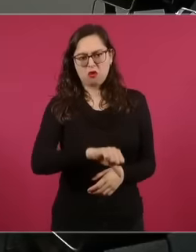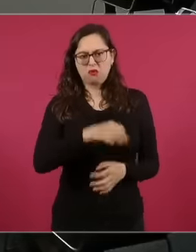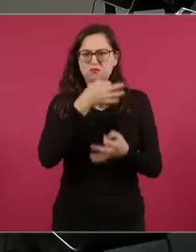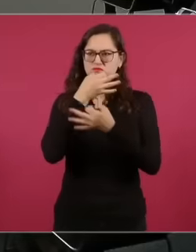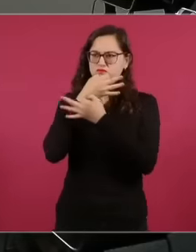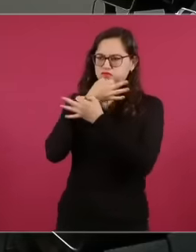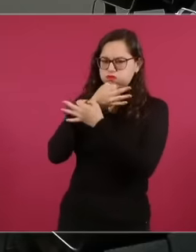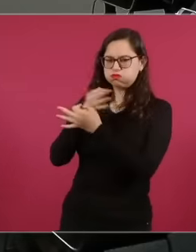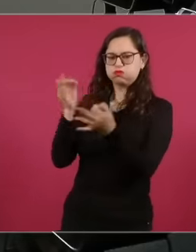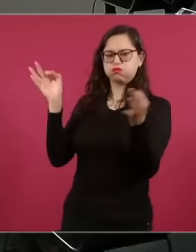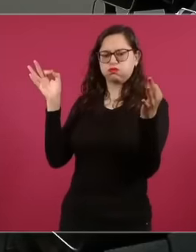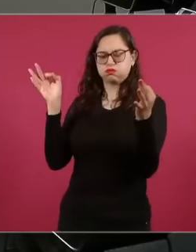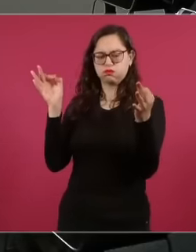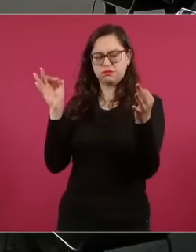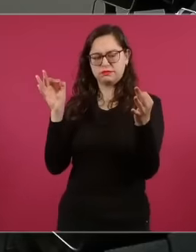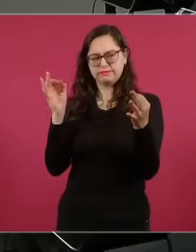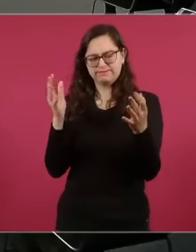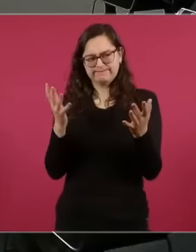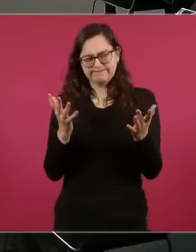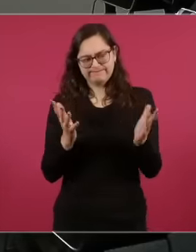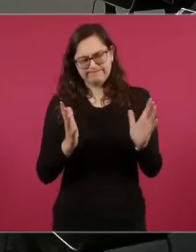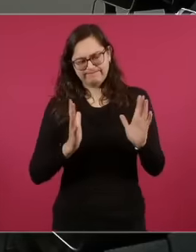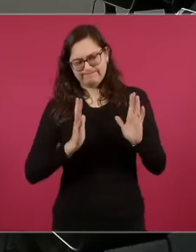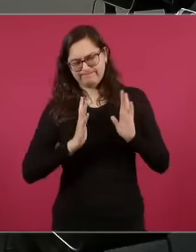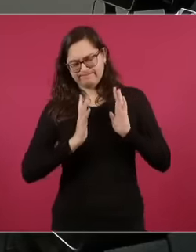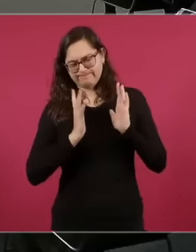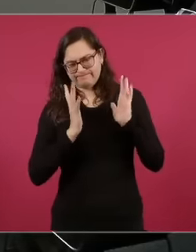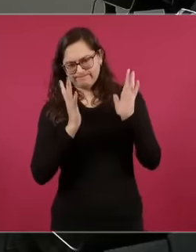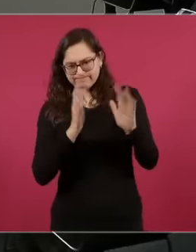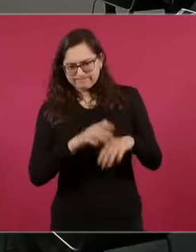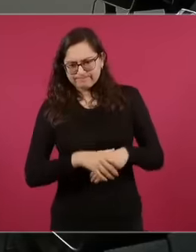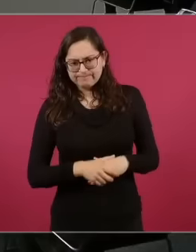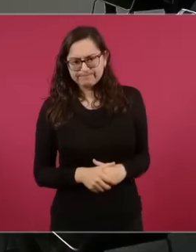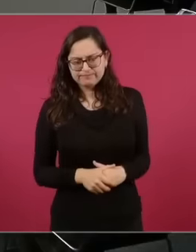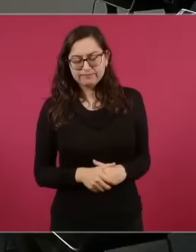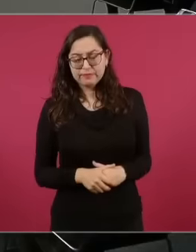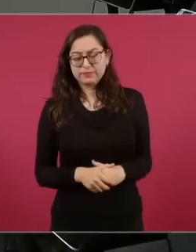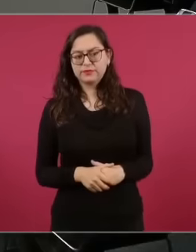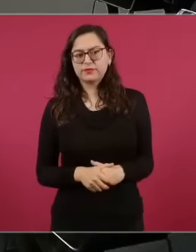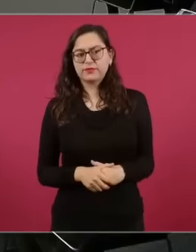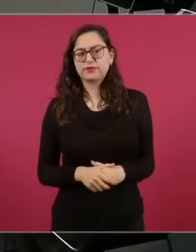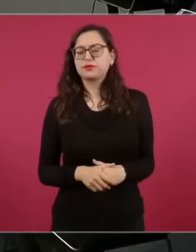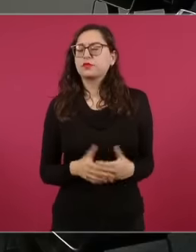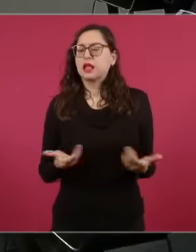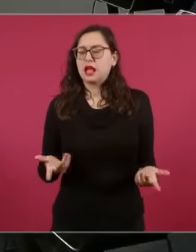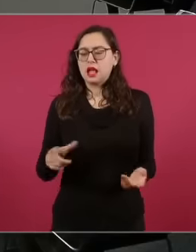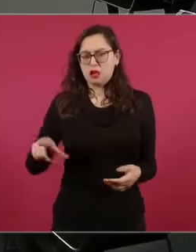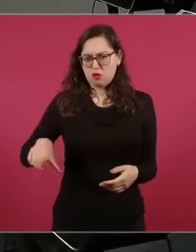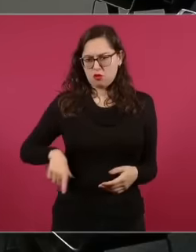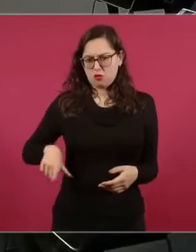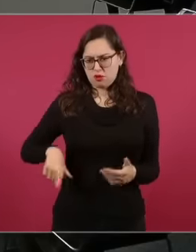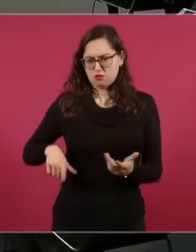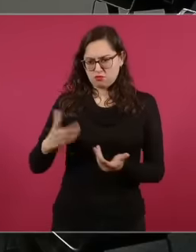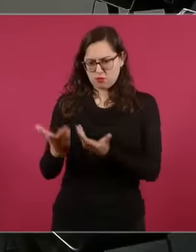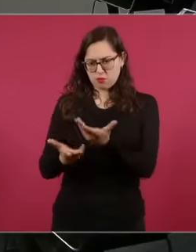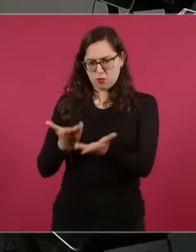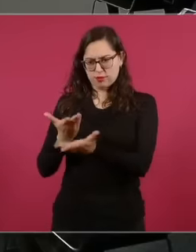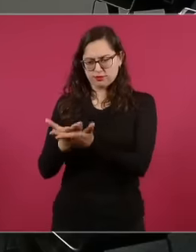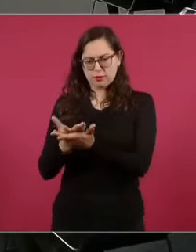which he expresses his opinion regarding the proposal for judicial reform of the